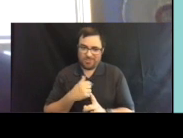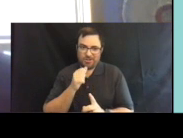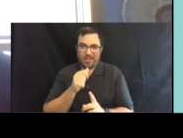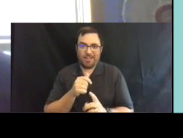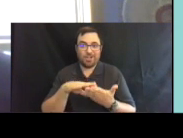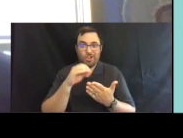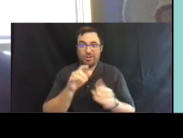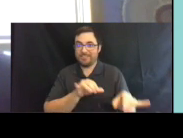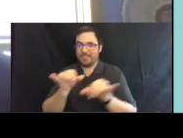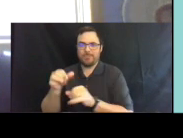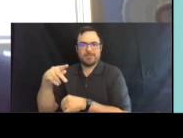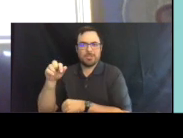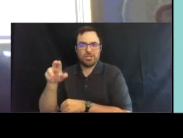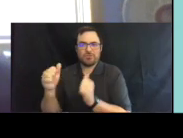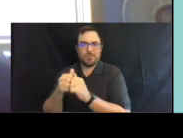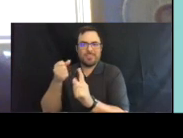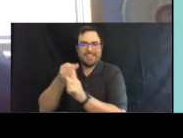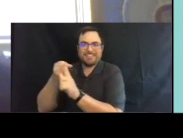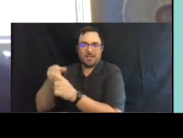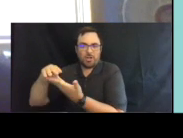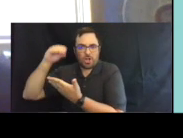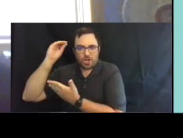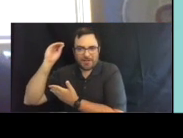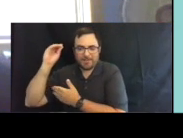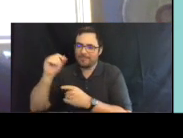peers because of their their hearing